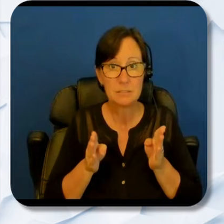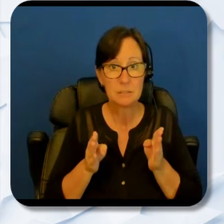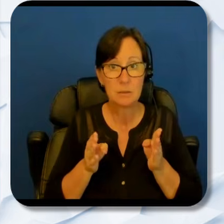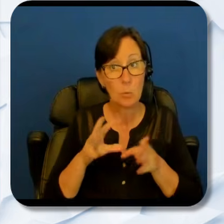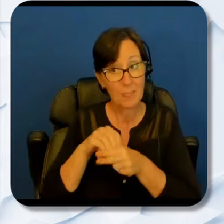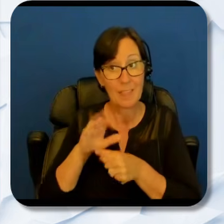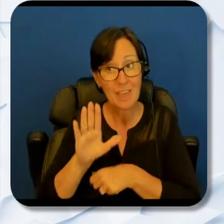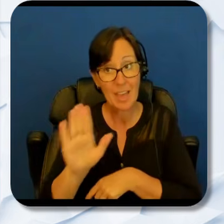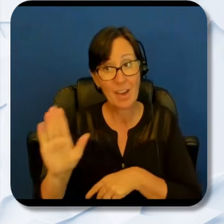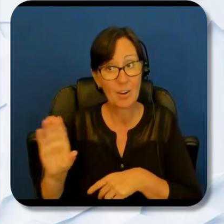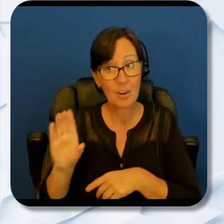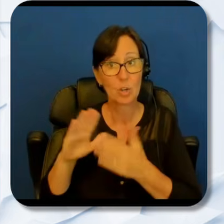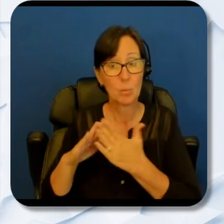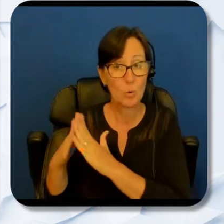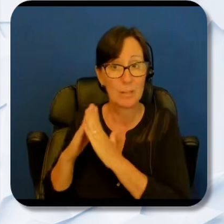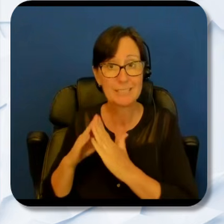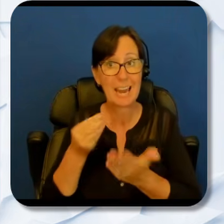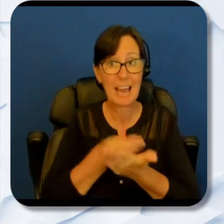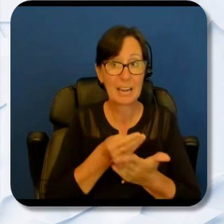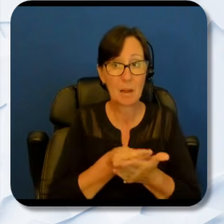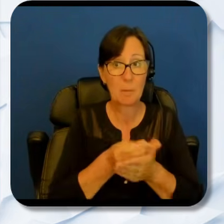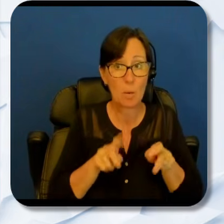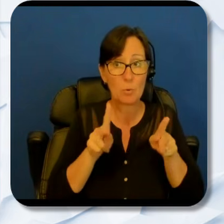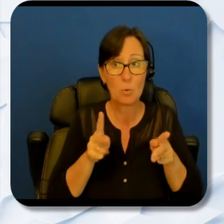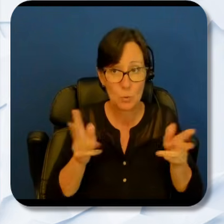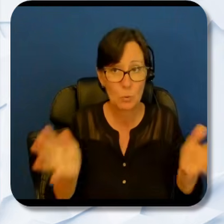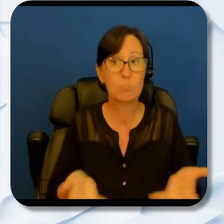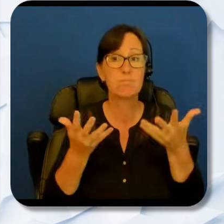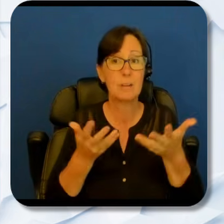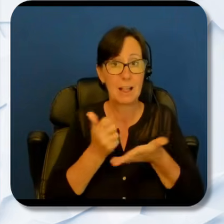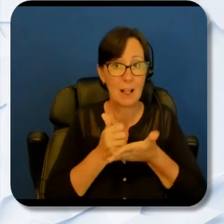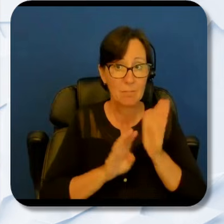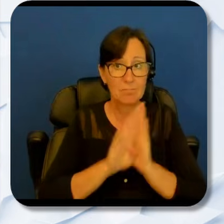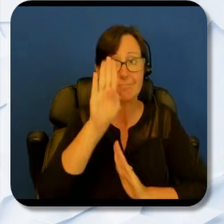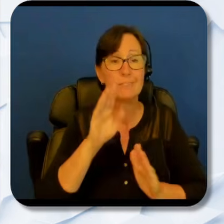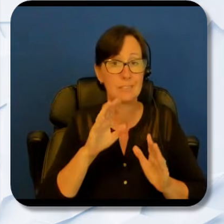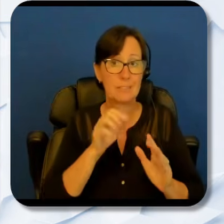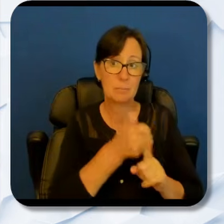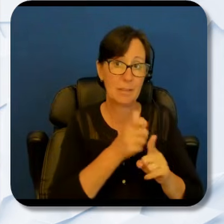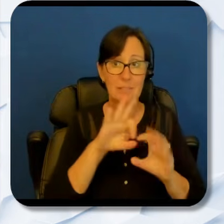and economic opportunities to help them and their families thrive.